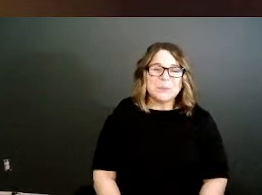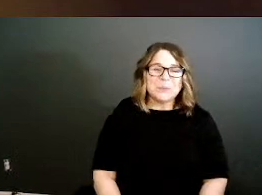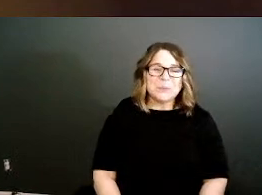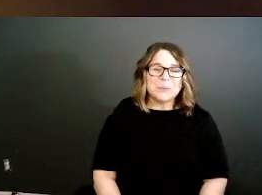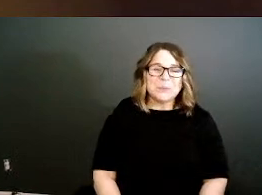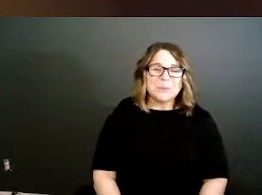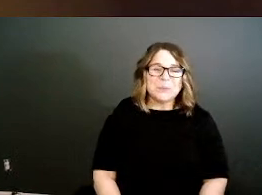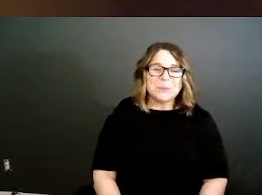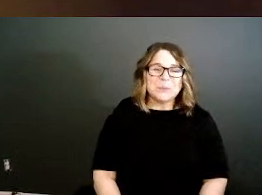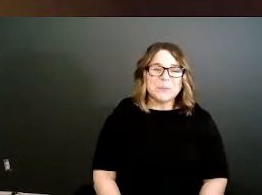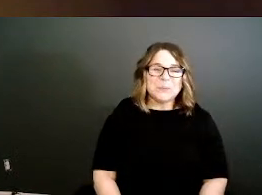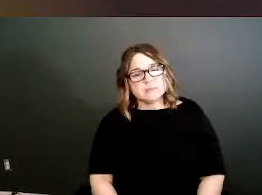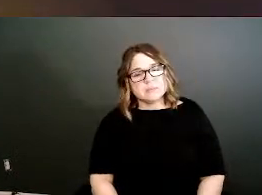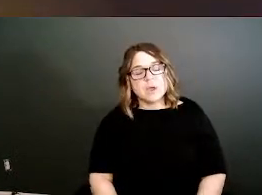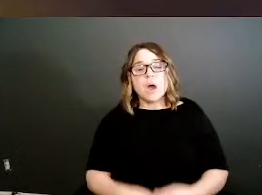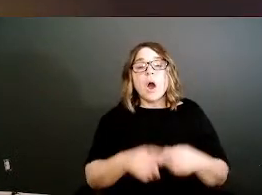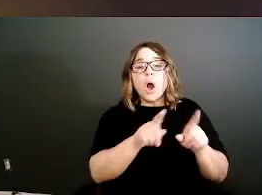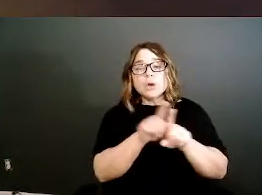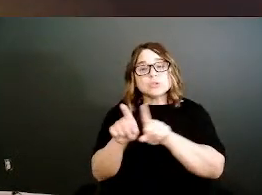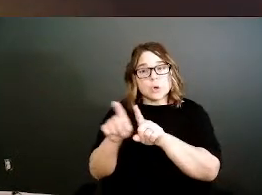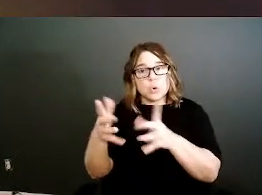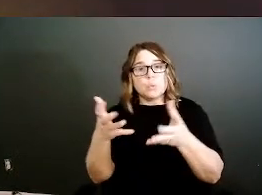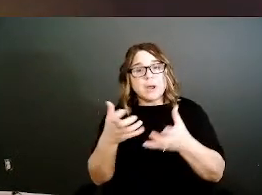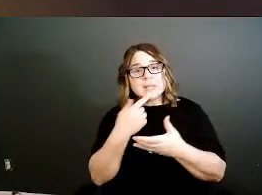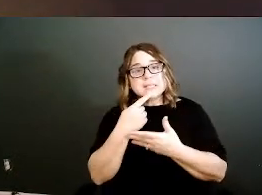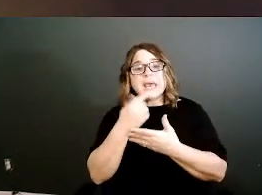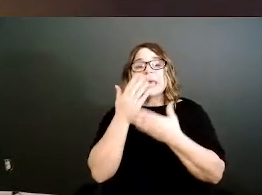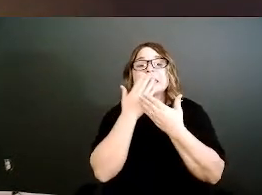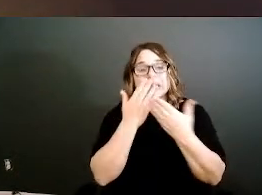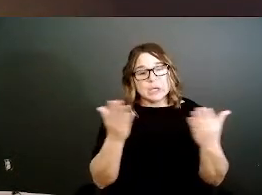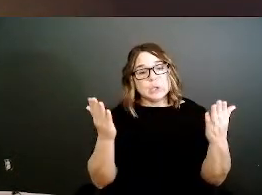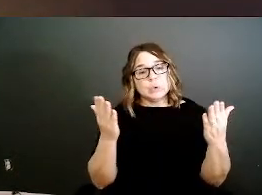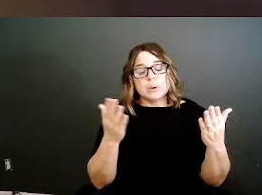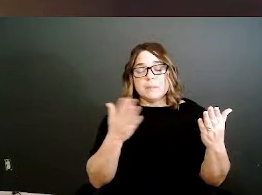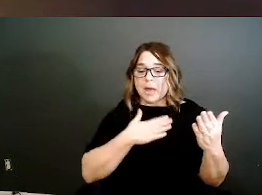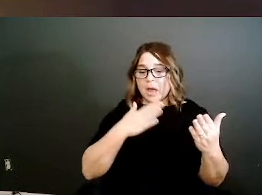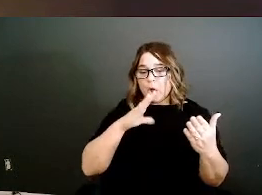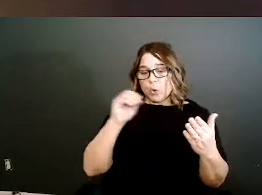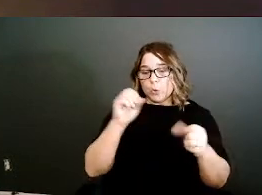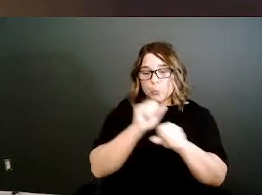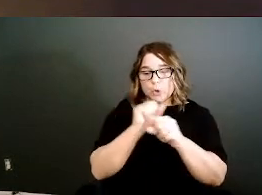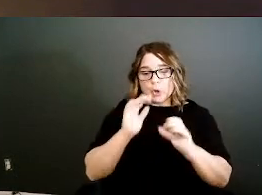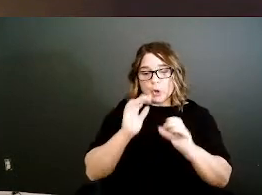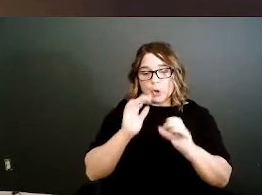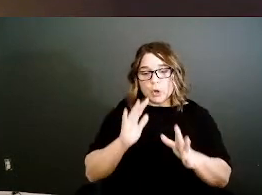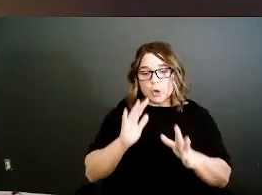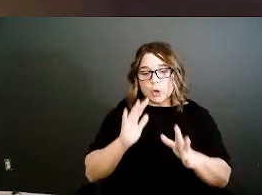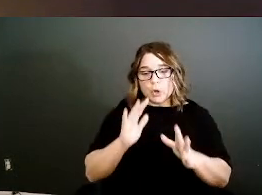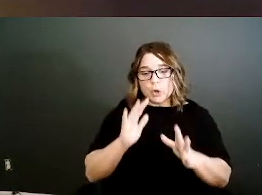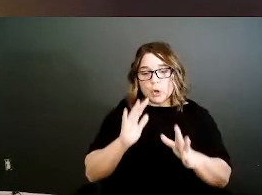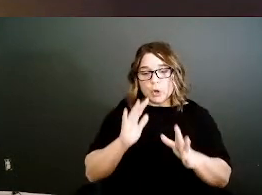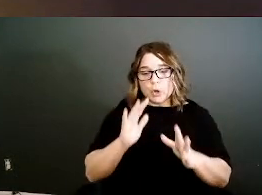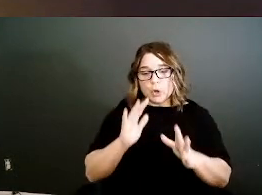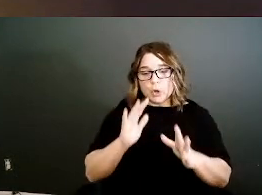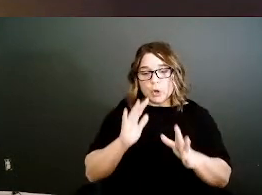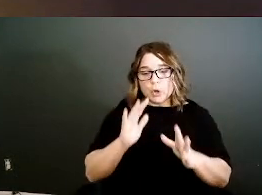ALSO TO THE COUNCIL PRESIDENT FOR AN OUTSTANDING JOB PARTICIPATING IN THE WHOLE PROCESS BUT ALSO MANAGING THE MEETING THIS EVENING.